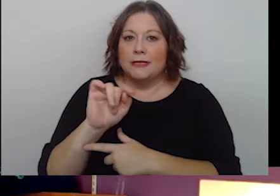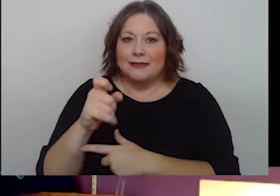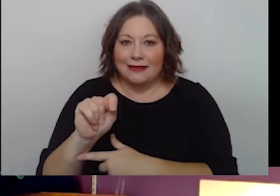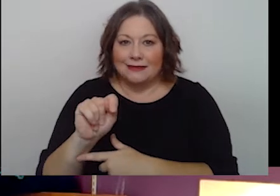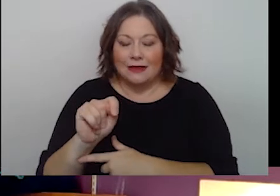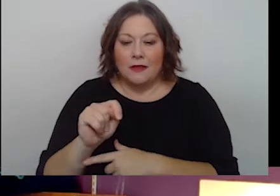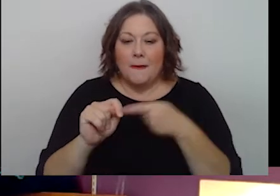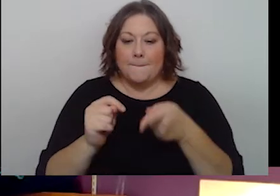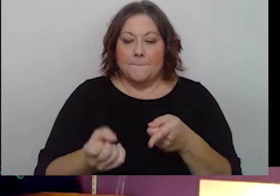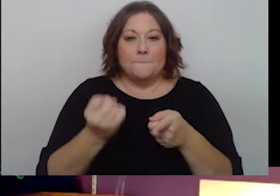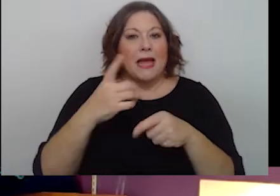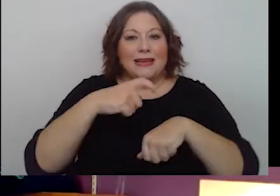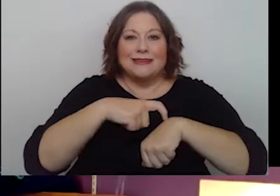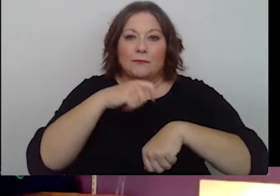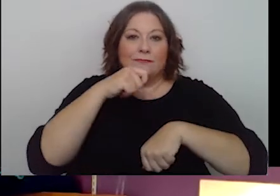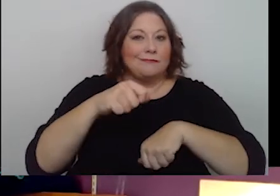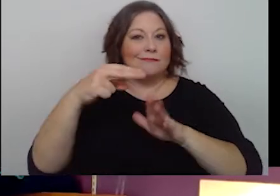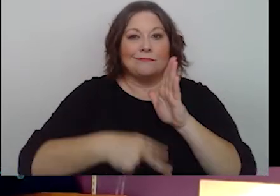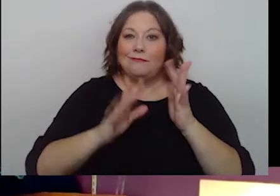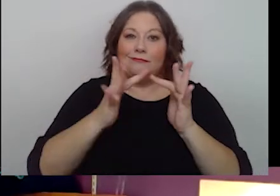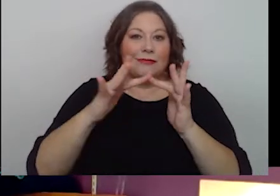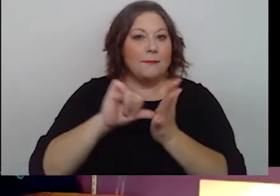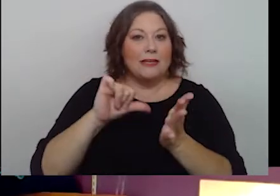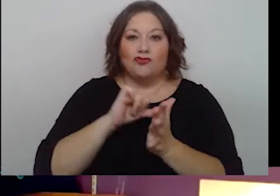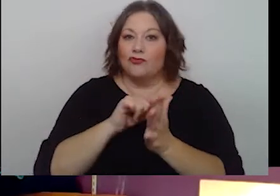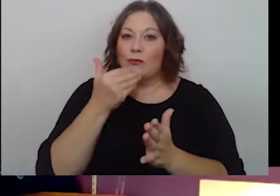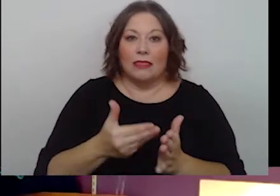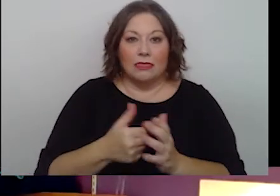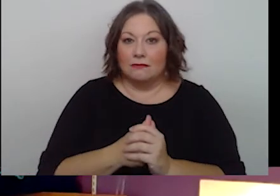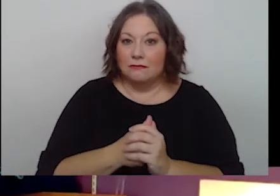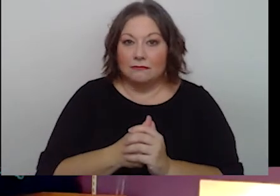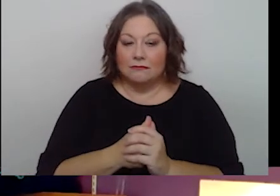a lot of times it doesn't read web pages very well.